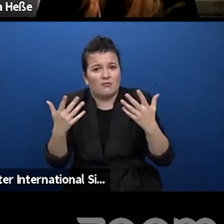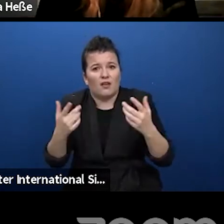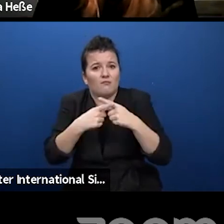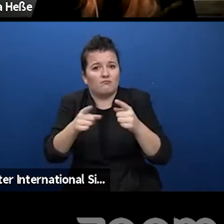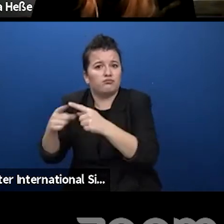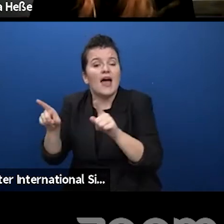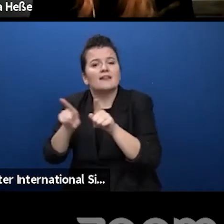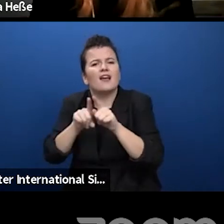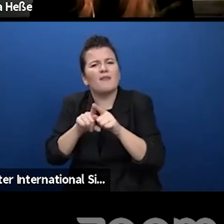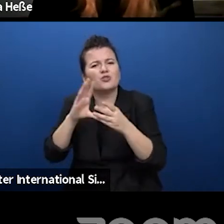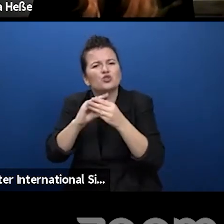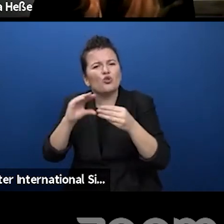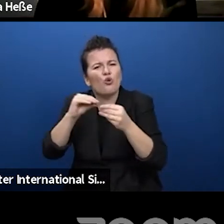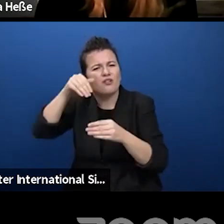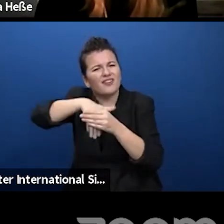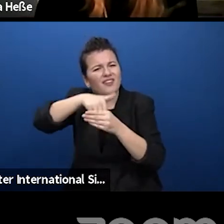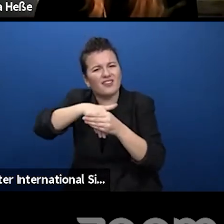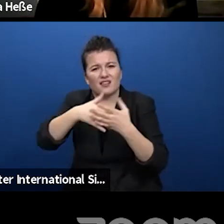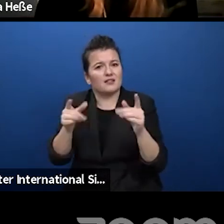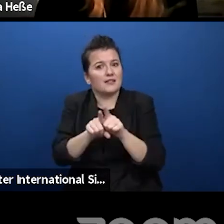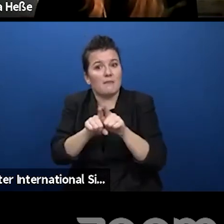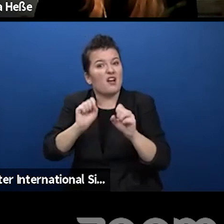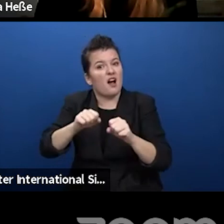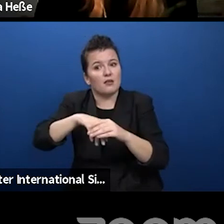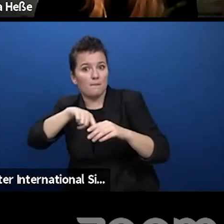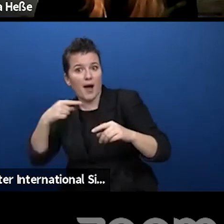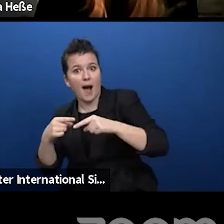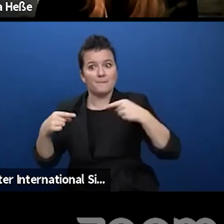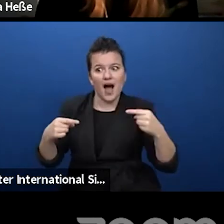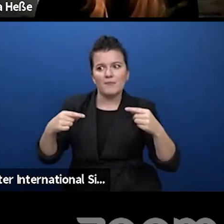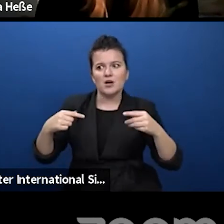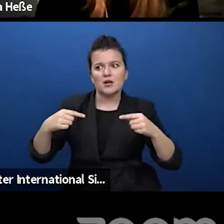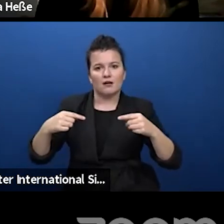always is the disagreements and stuff like that and tensions you know that we work I mean but in